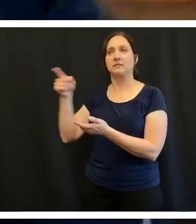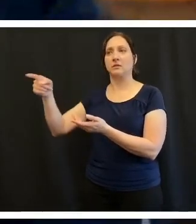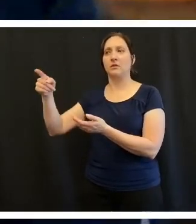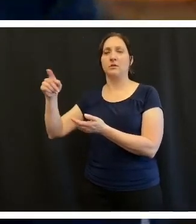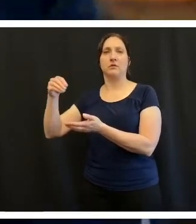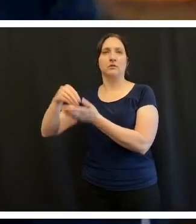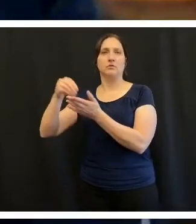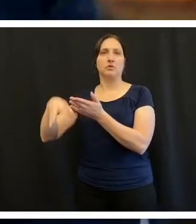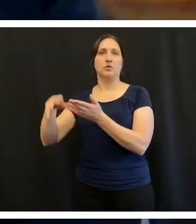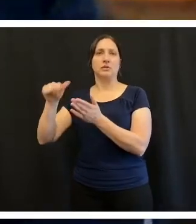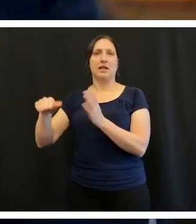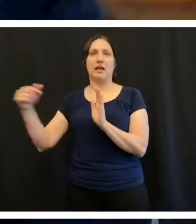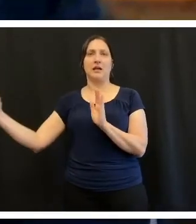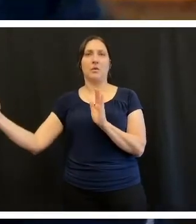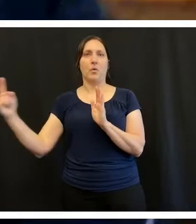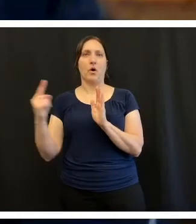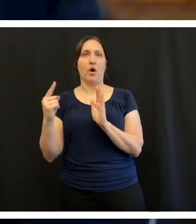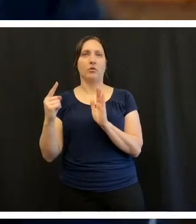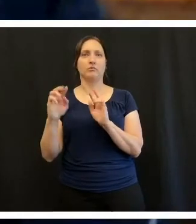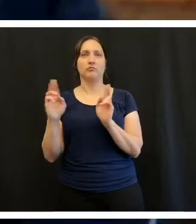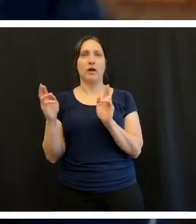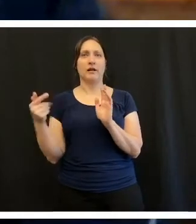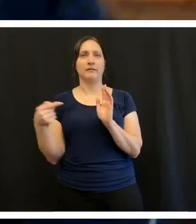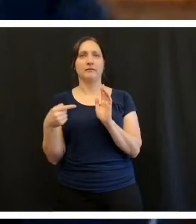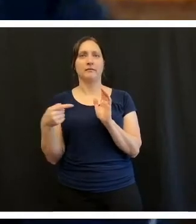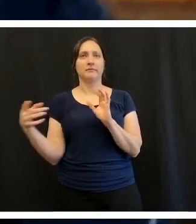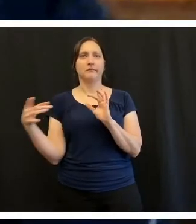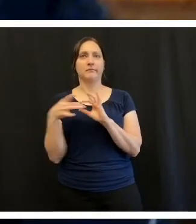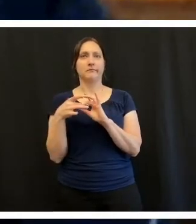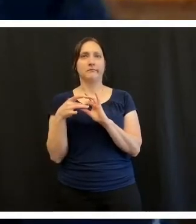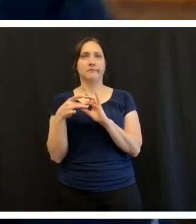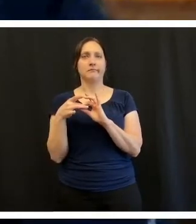and be able to get to the internet.